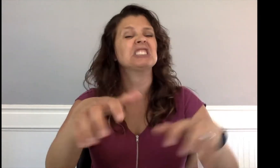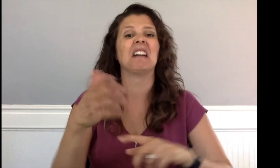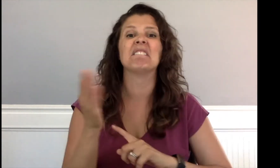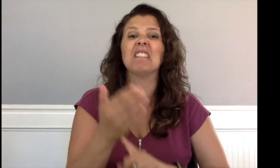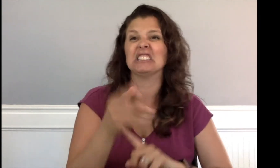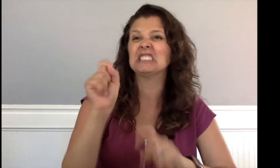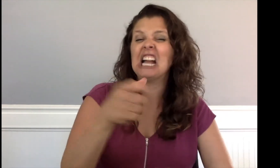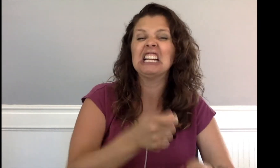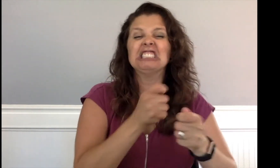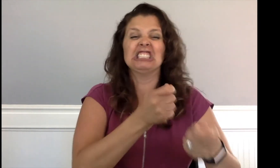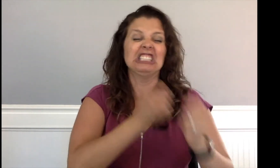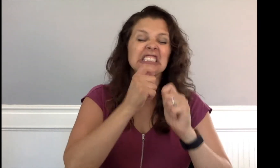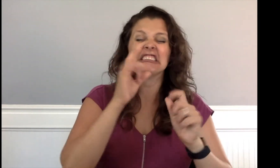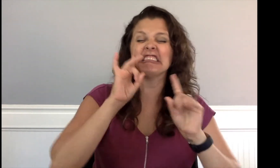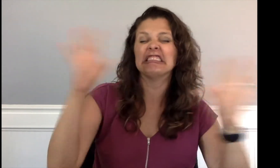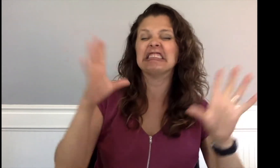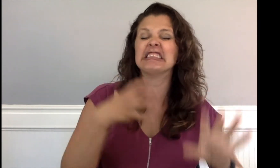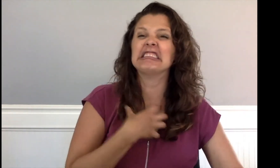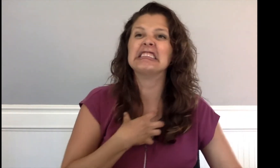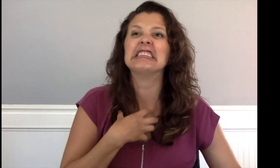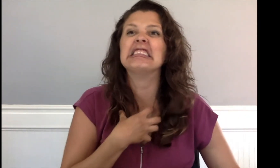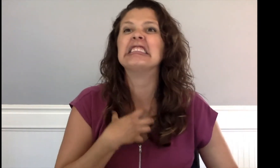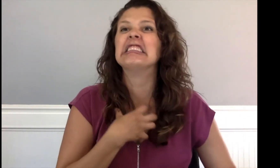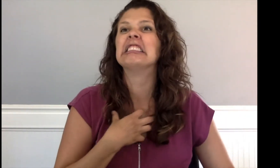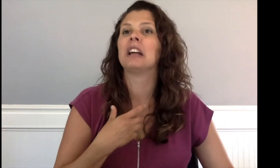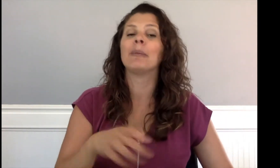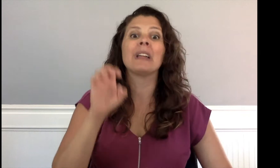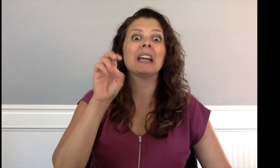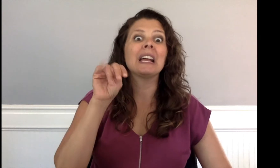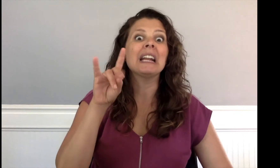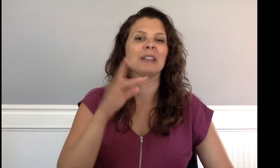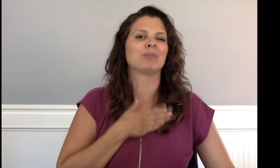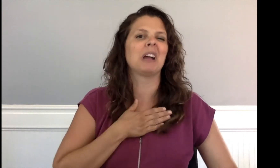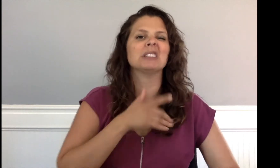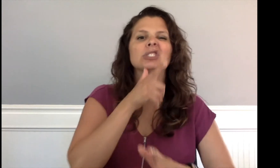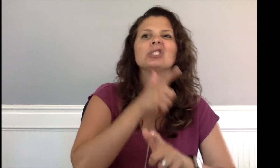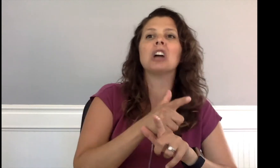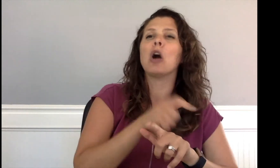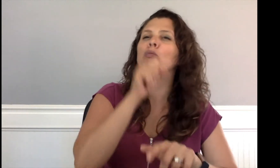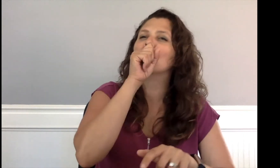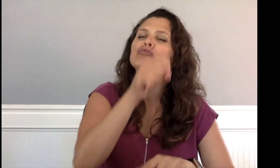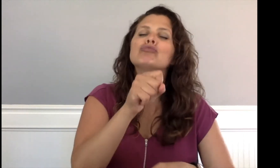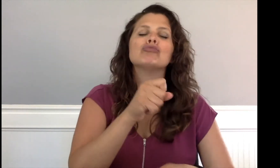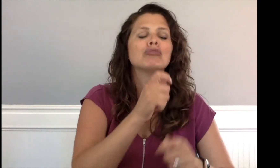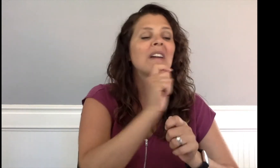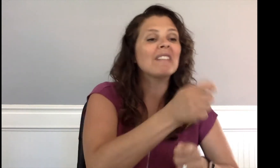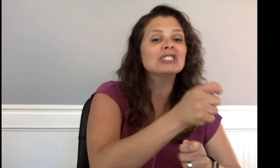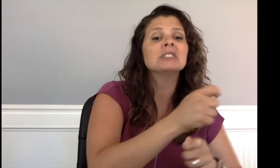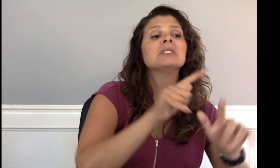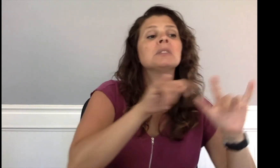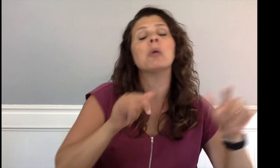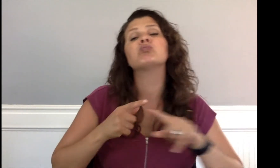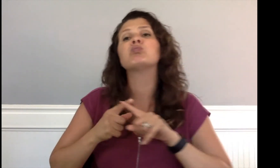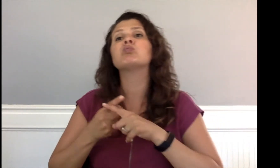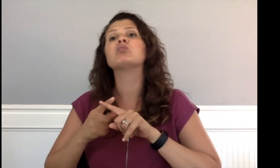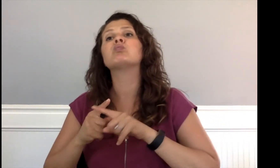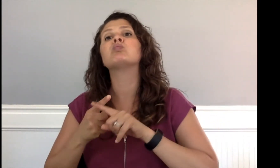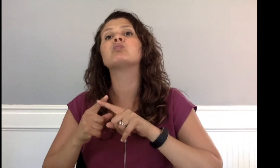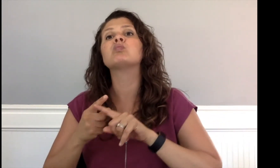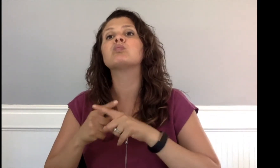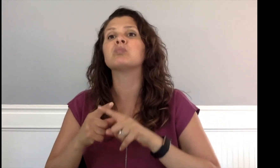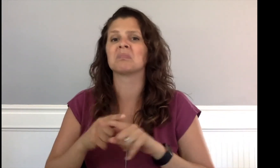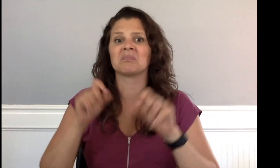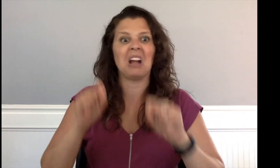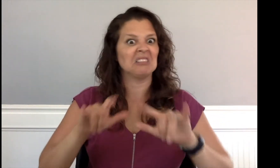fish for the violent taking. Enid loves to fish and knit.